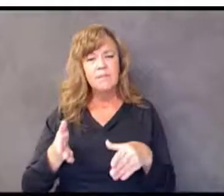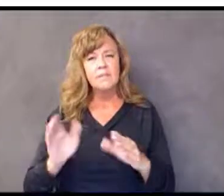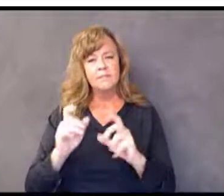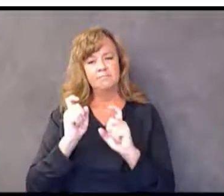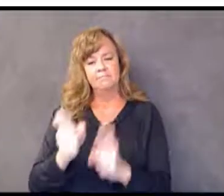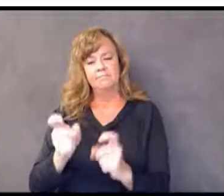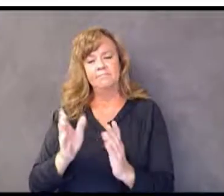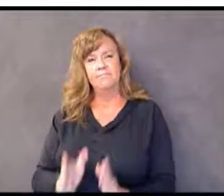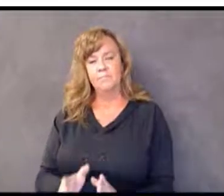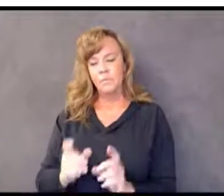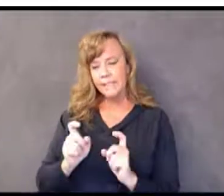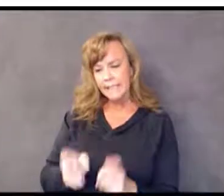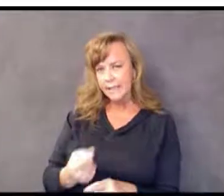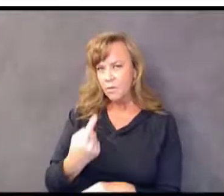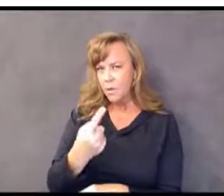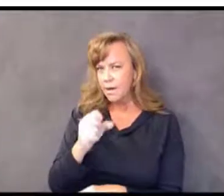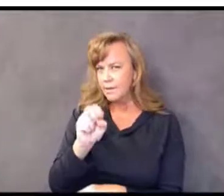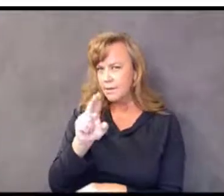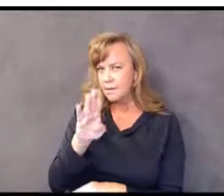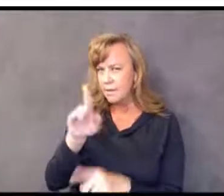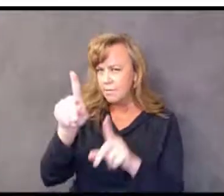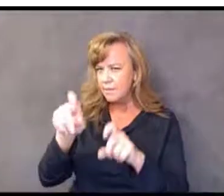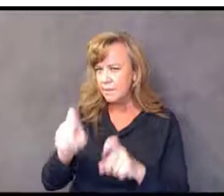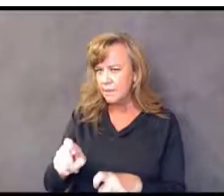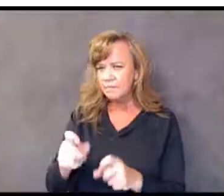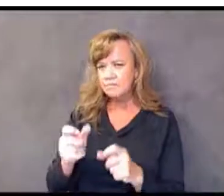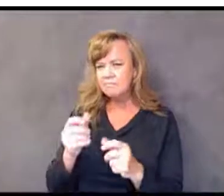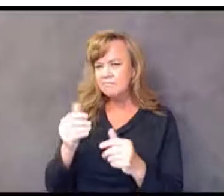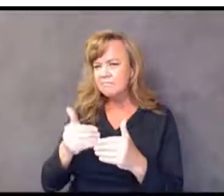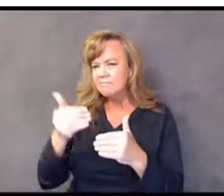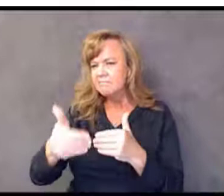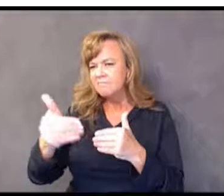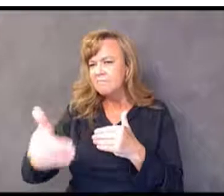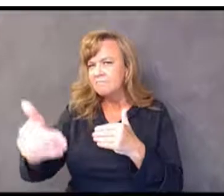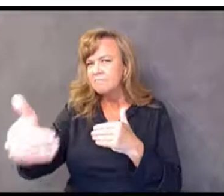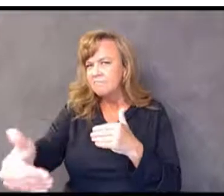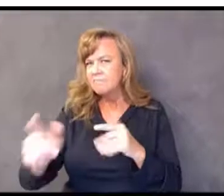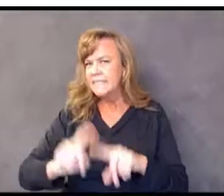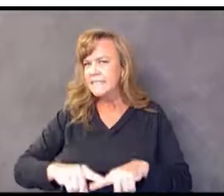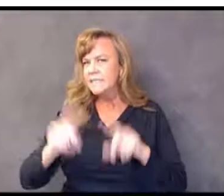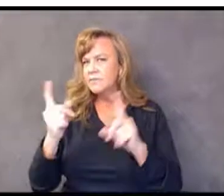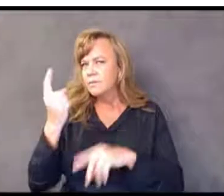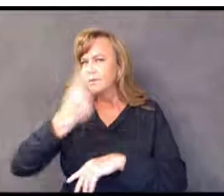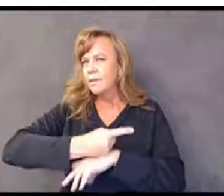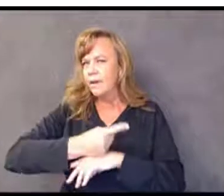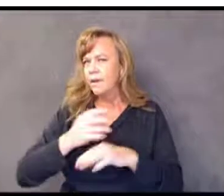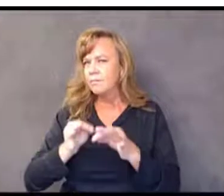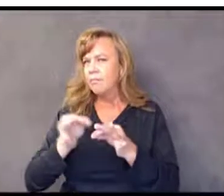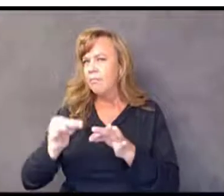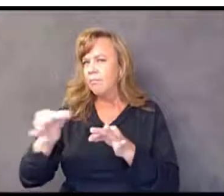over the course of multiple days. This can reduce the likelihood of listening fatigue.